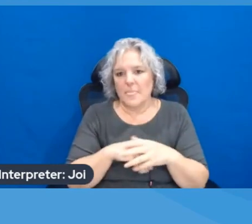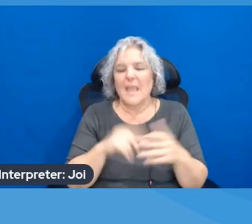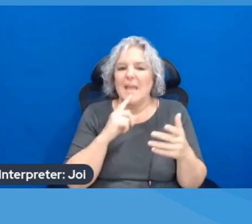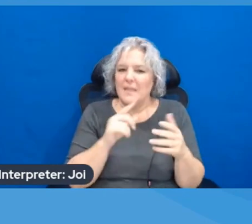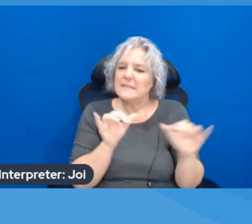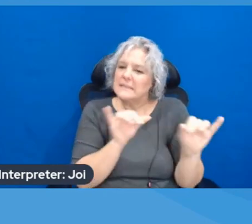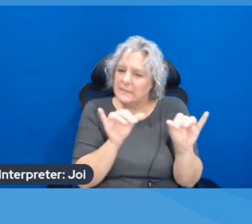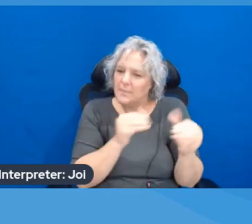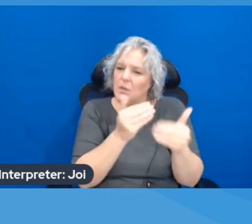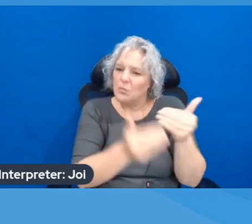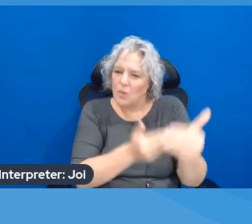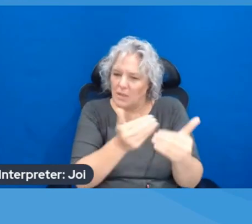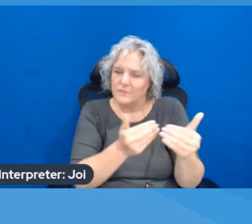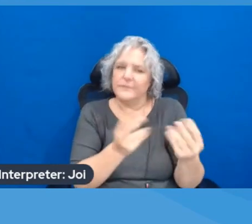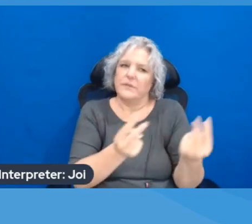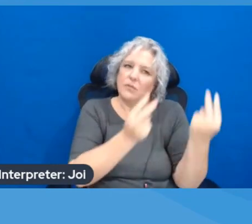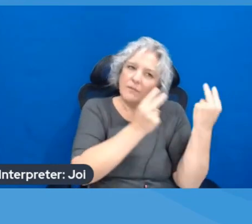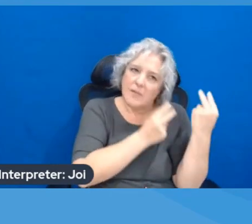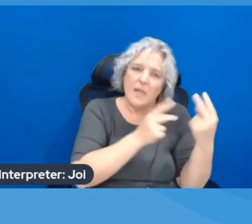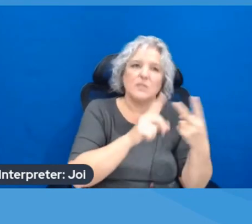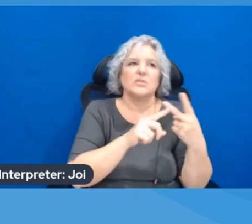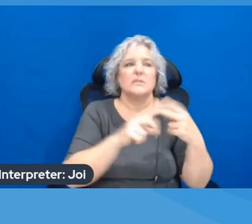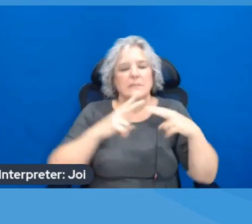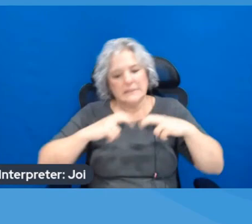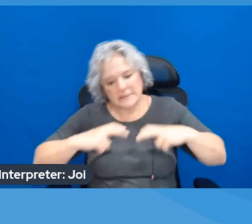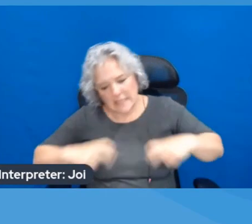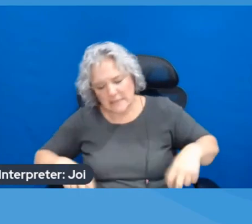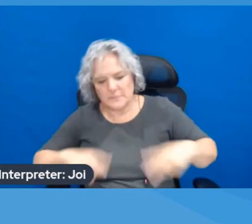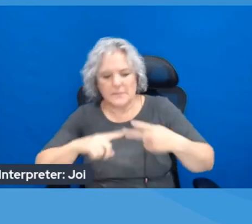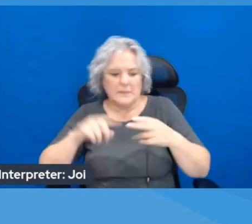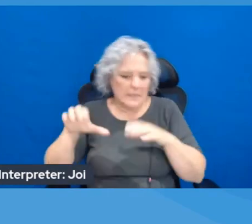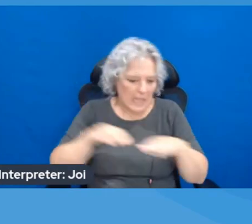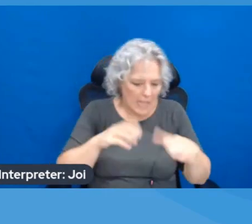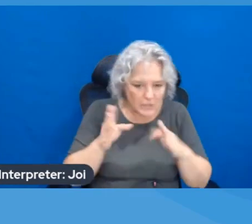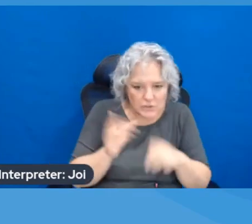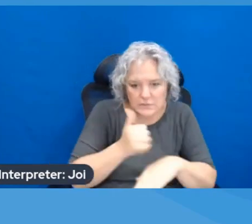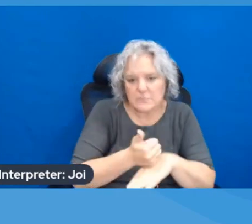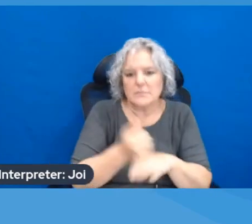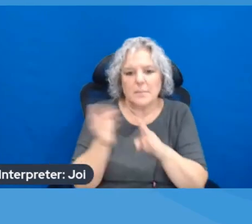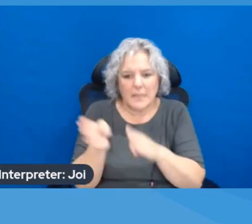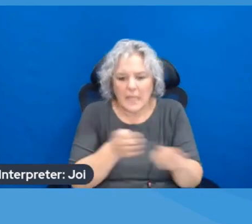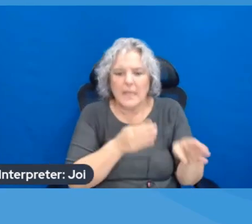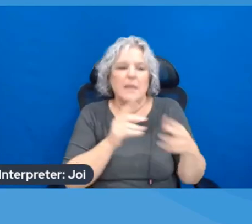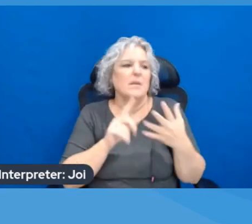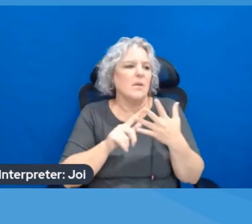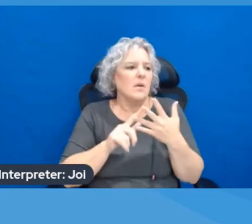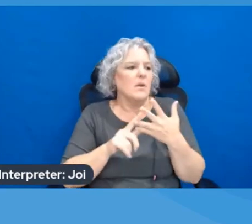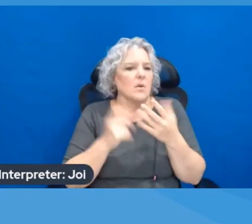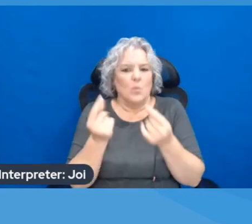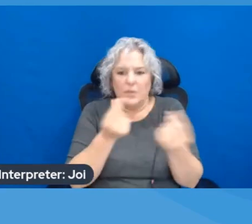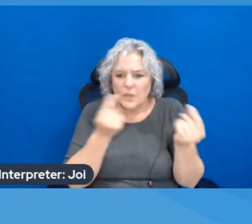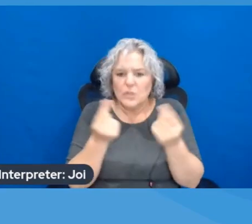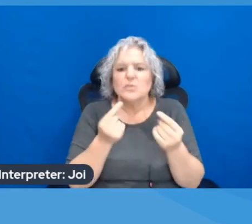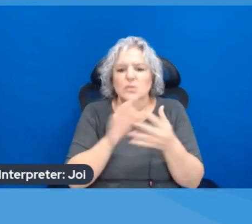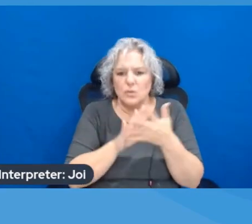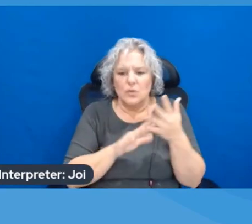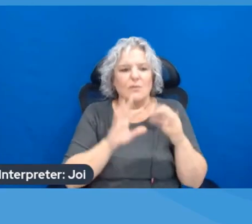of self reflection and self assessment and action planning to implement changes that will lead to improvements in equity across family experiences